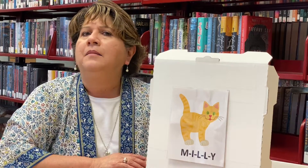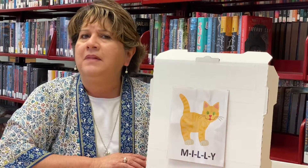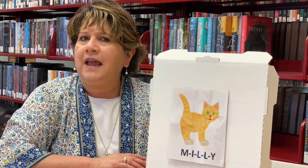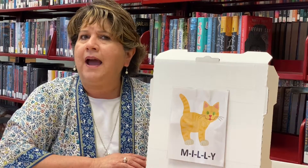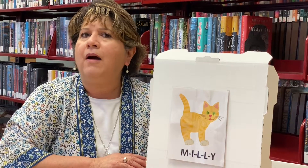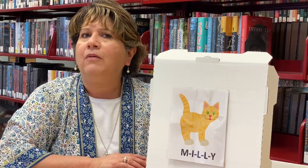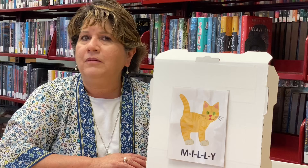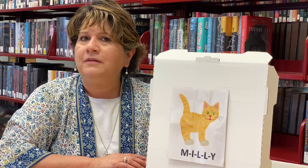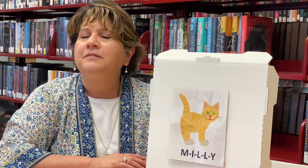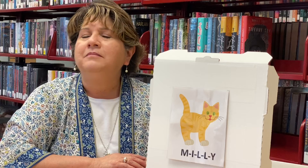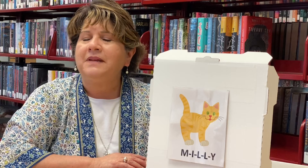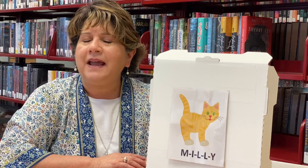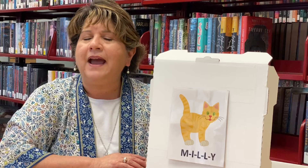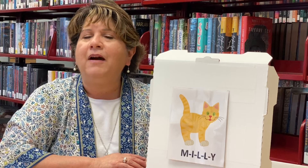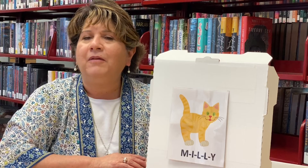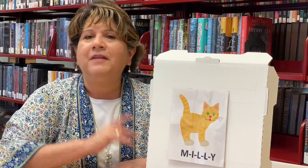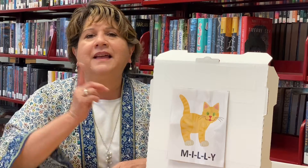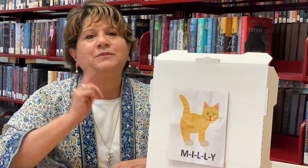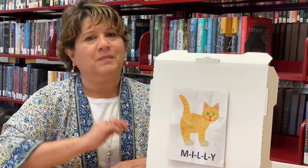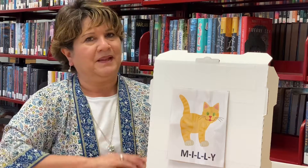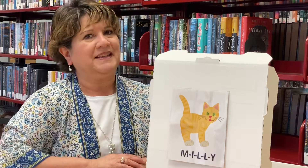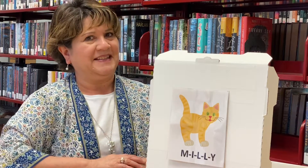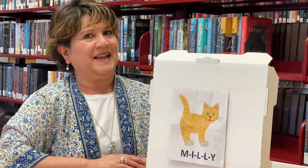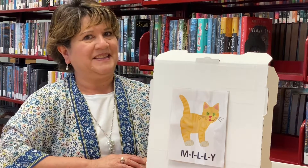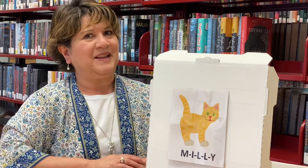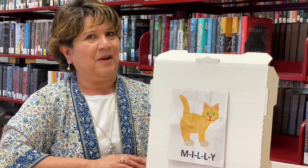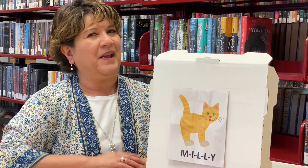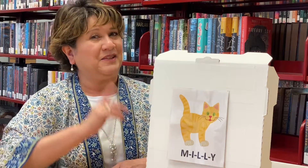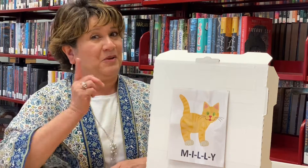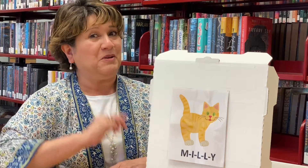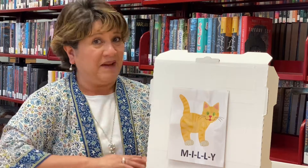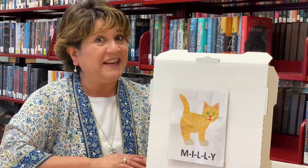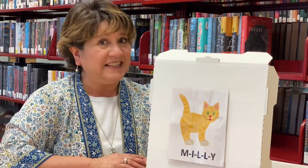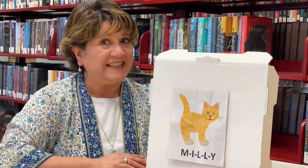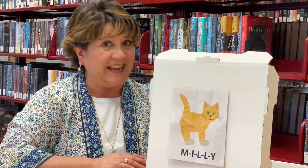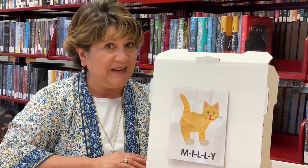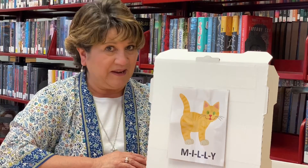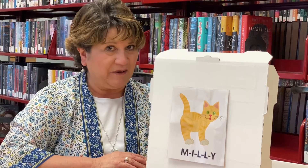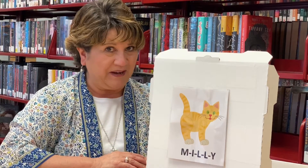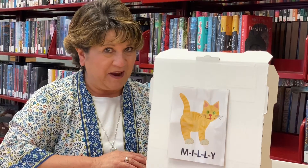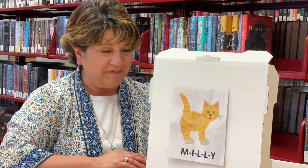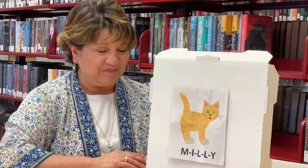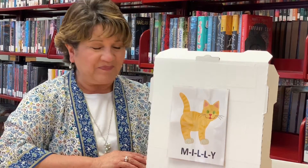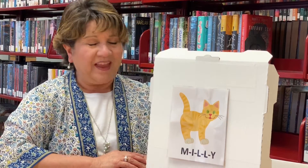meow meow That's what Milly says. Okay, so are you ready to sing? Here we go--